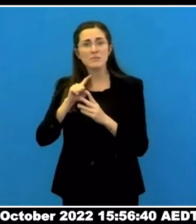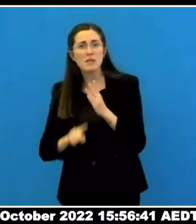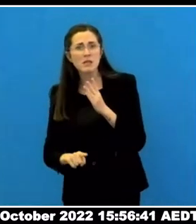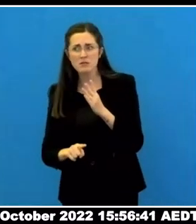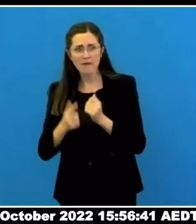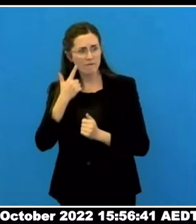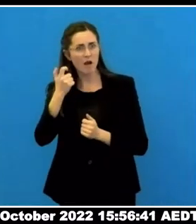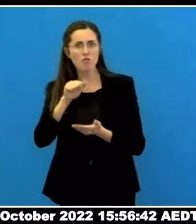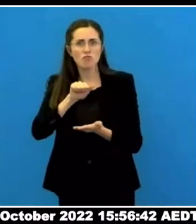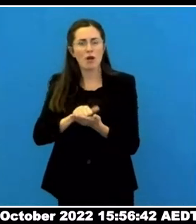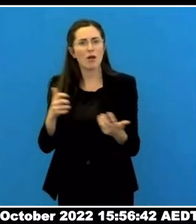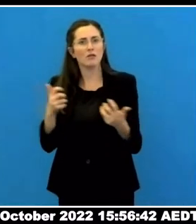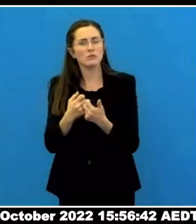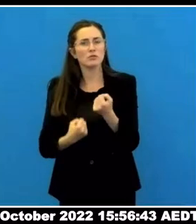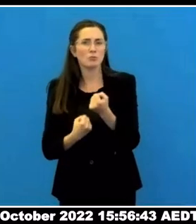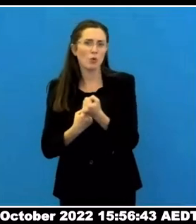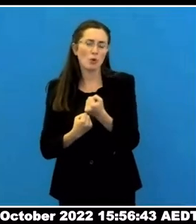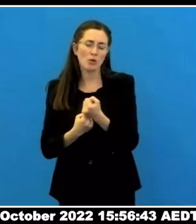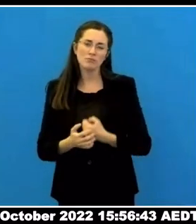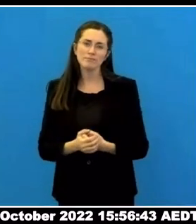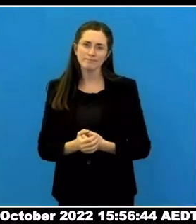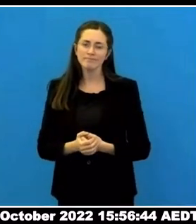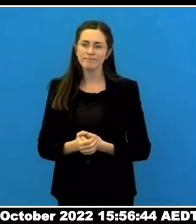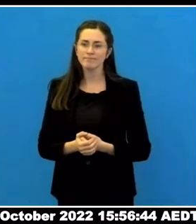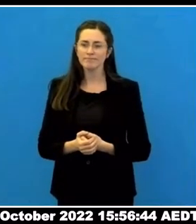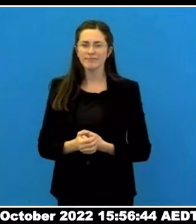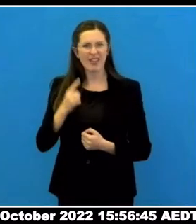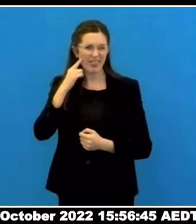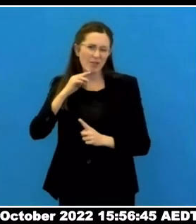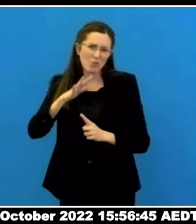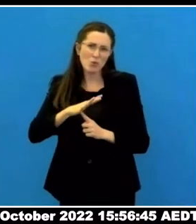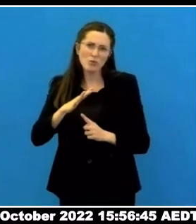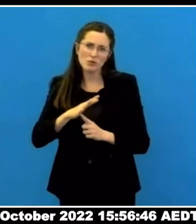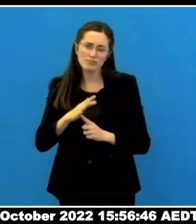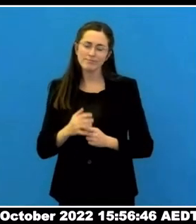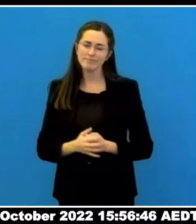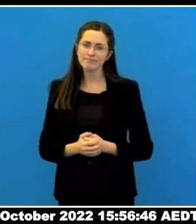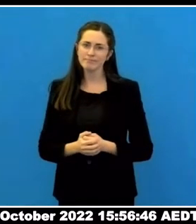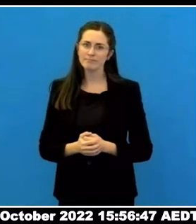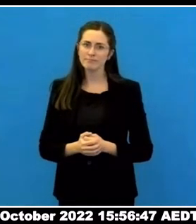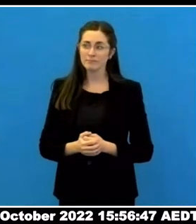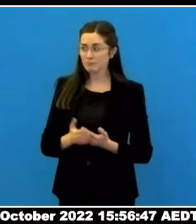Yes, that's that's I think that this is the good idea or a great idea too. Zara, did you want to say something?